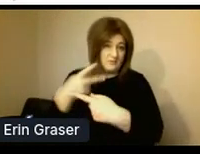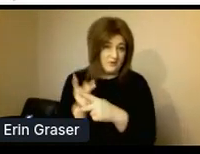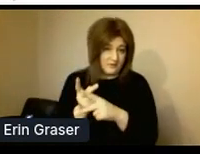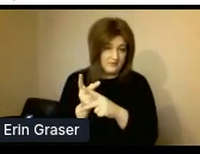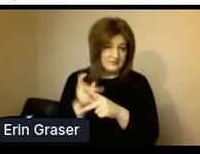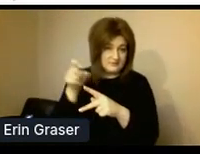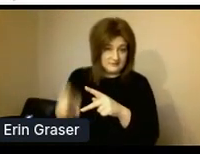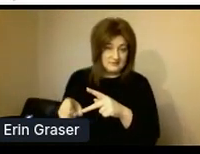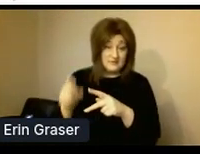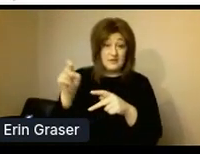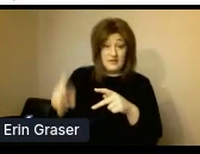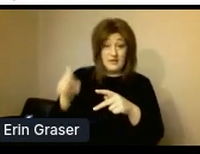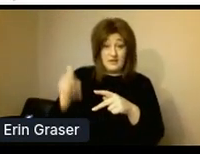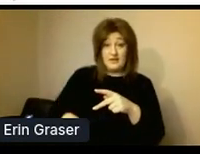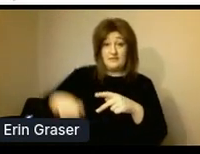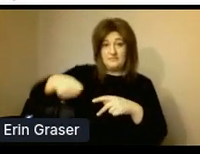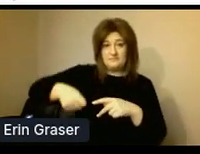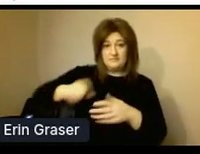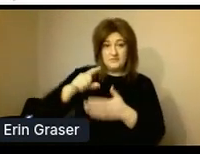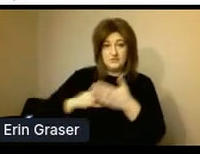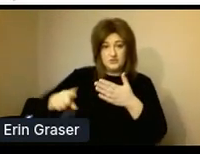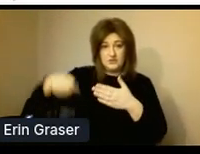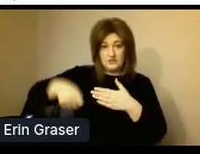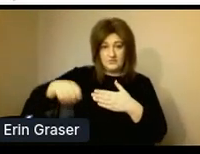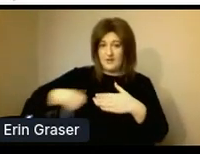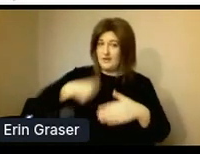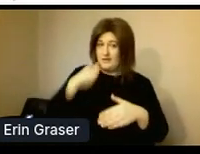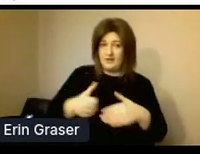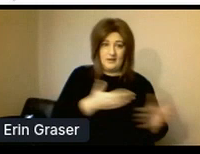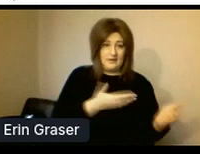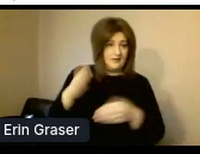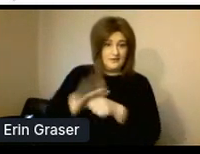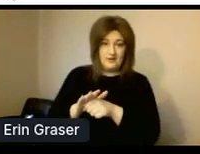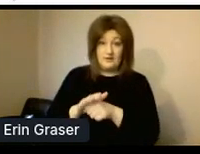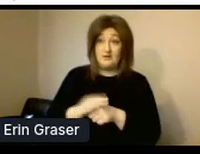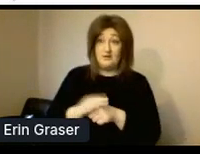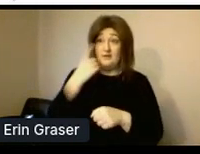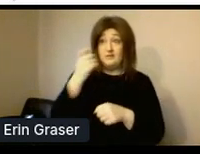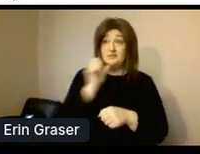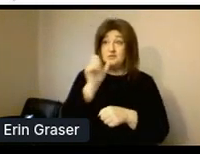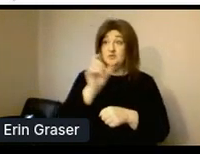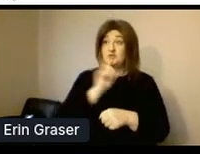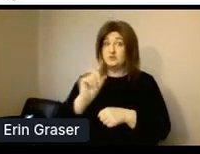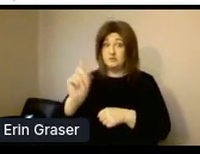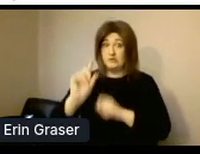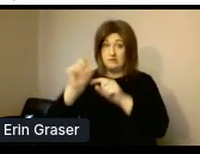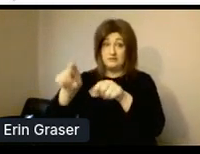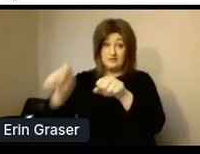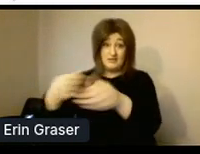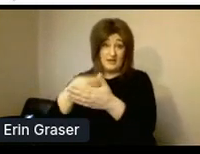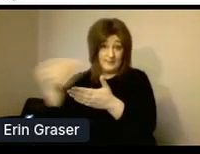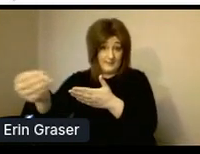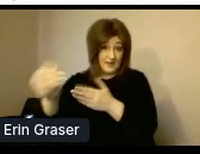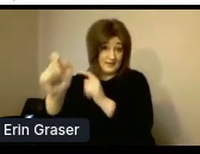So I have to check a bag because I'm not sure that wherever I go they're going to be able to have the things that I need